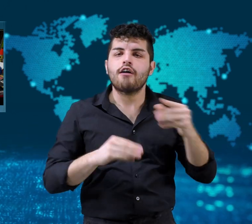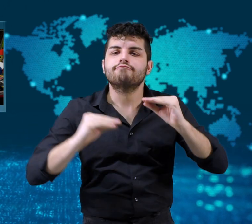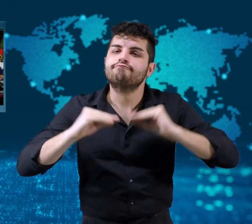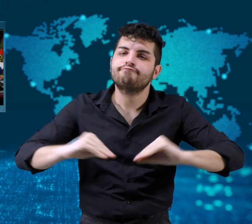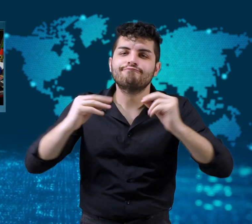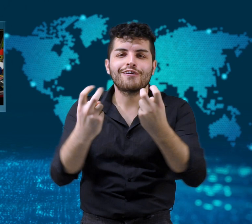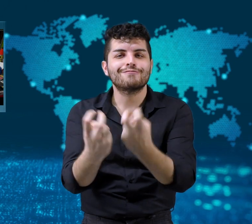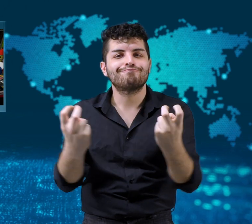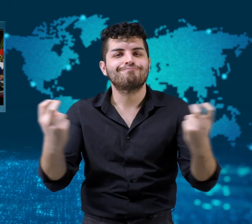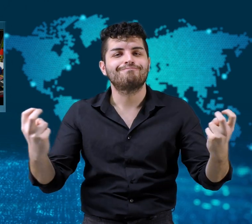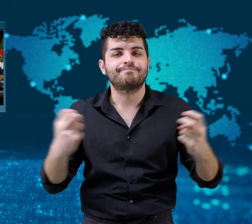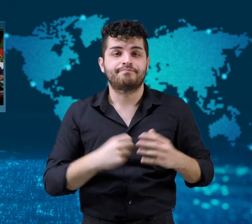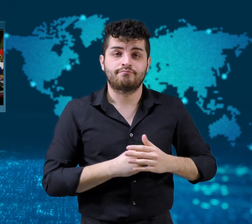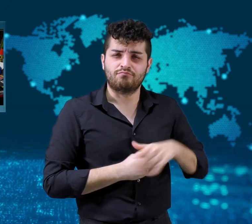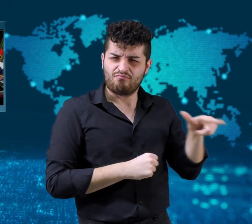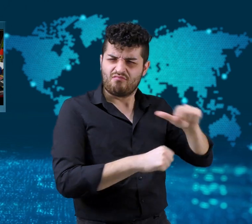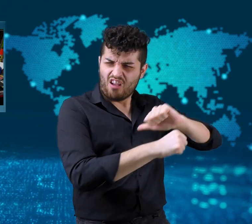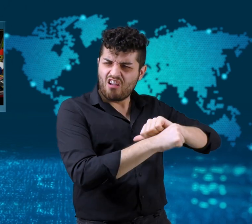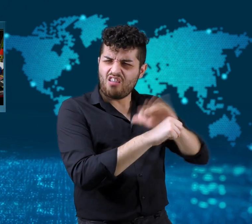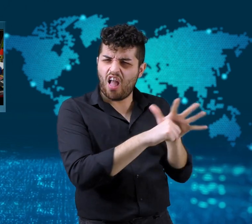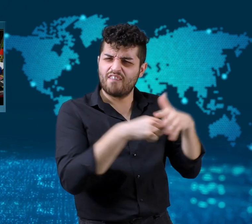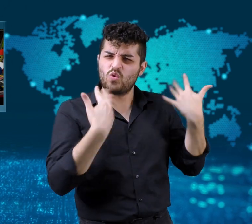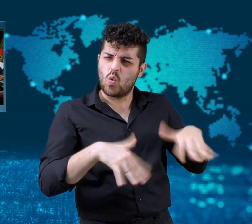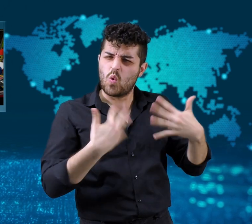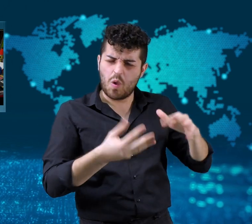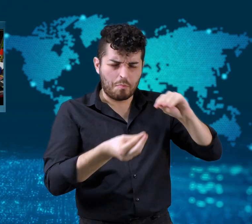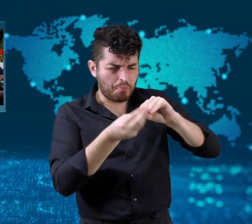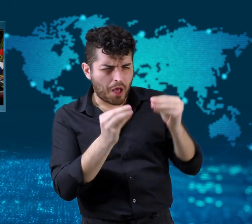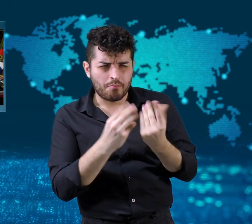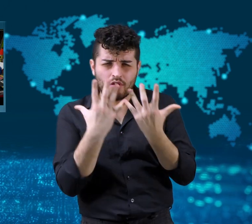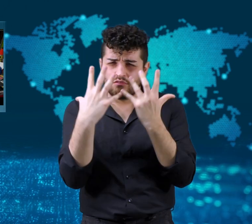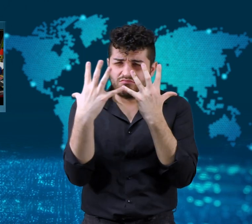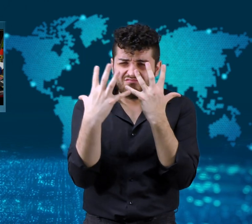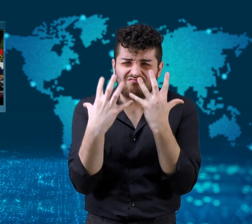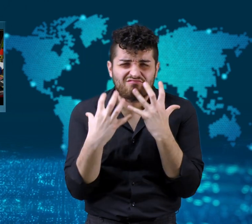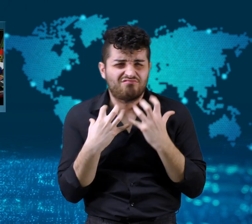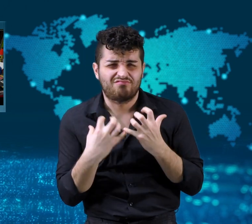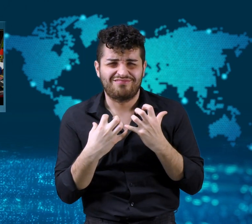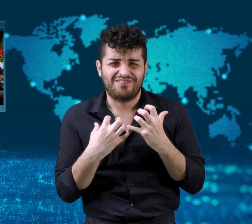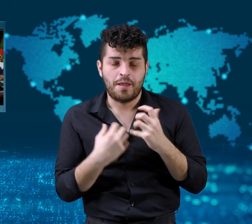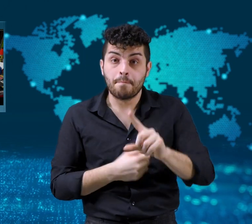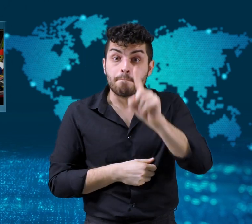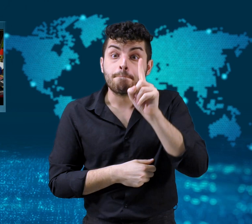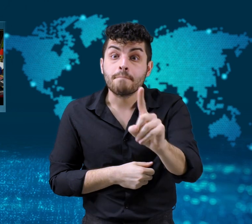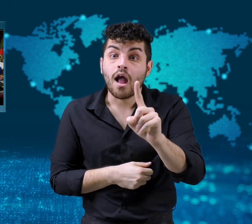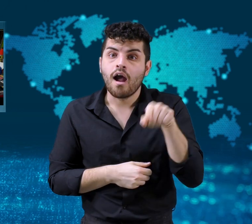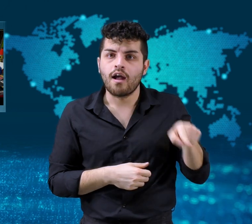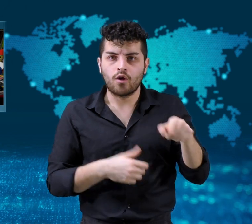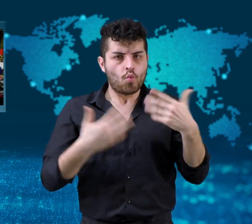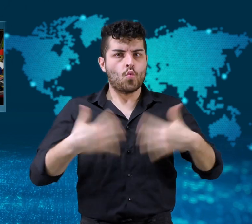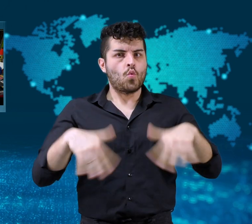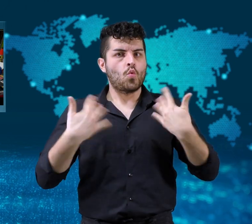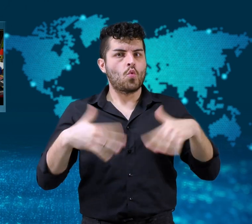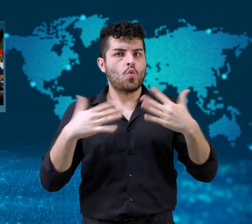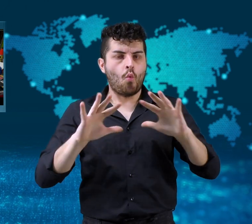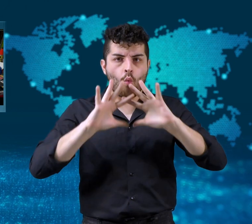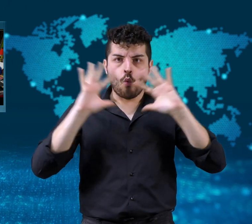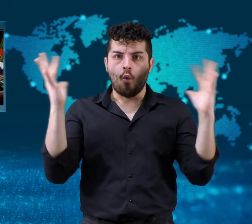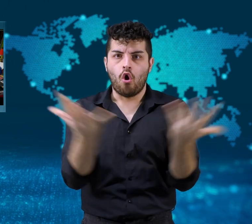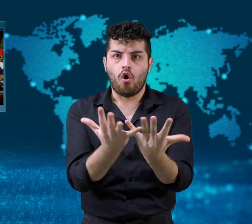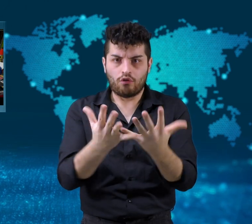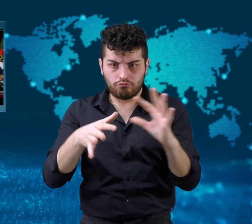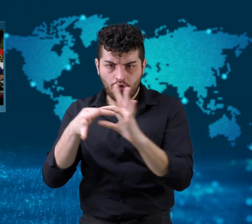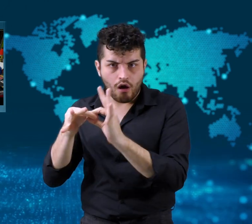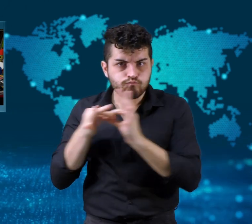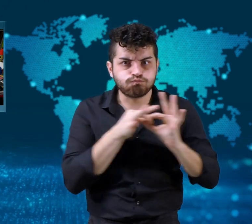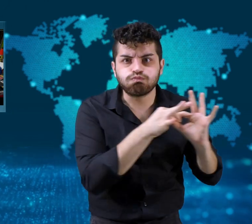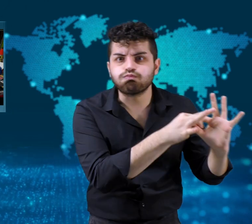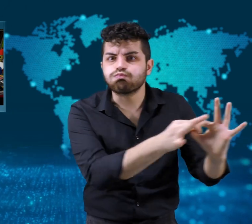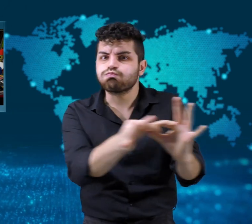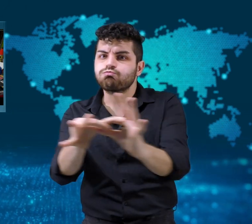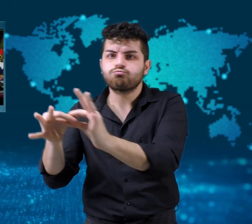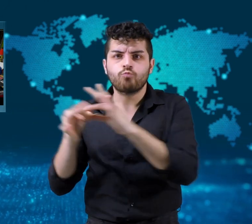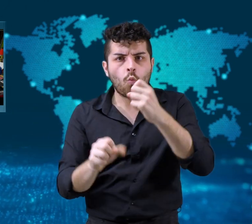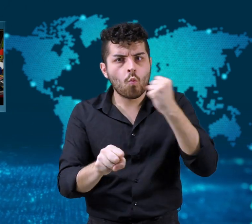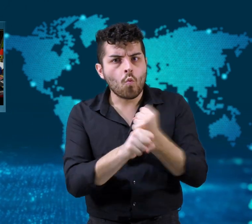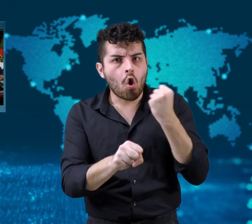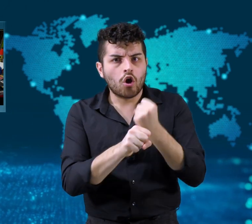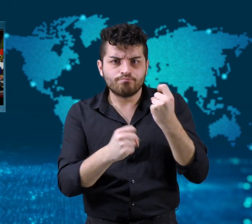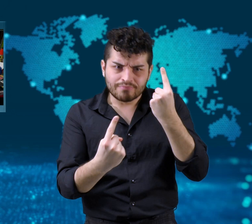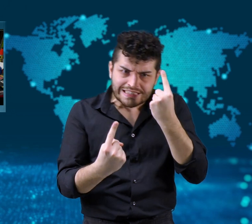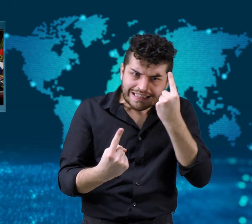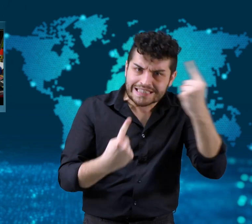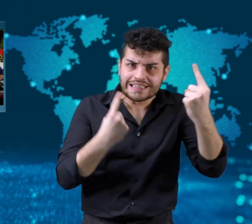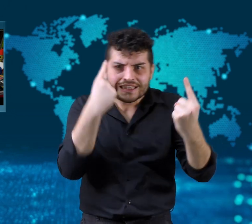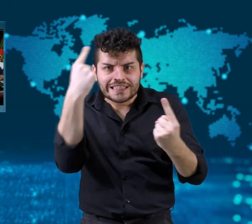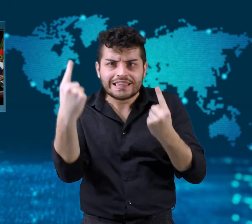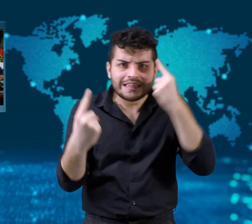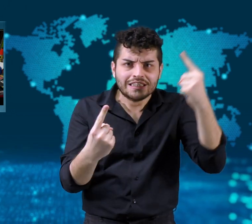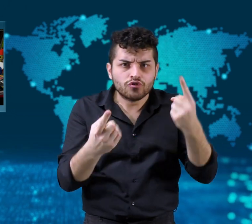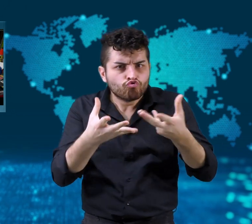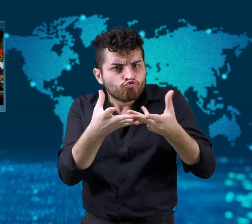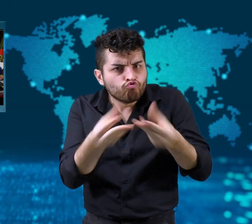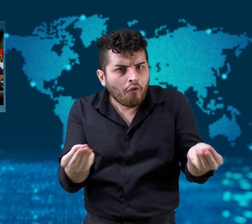it has also brought the world together to work to create innovative solutions